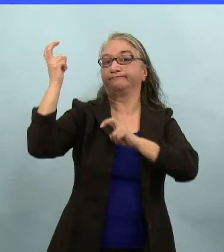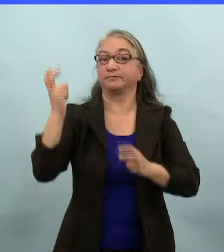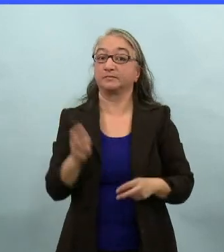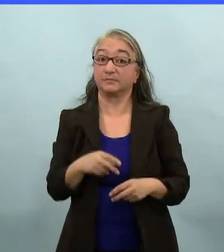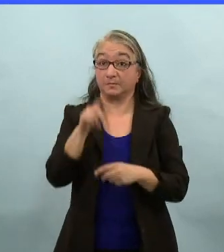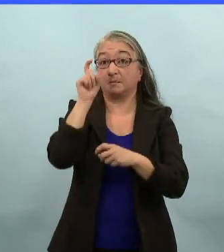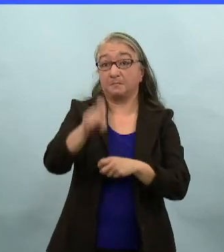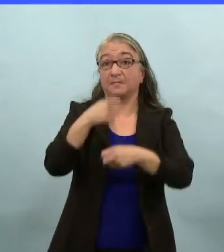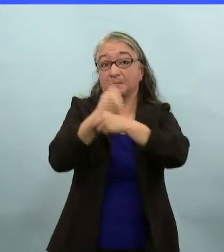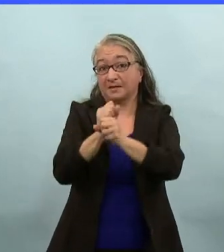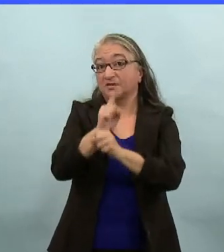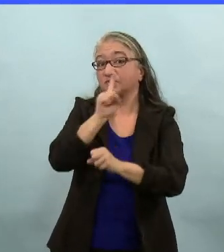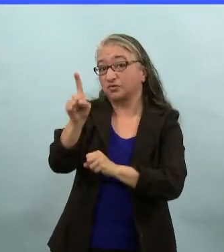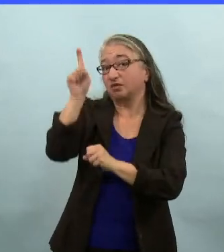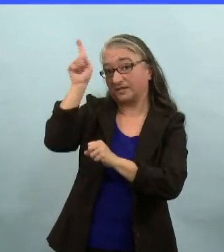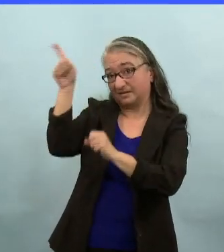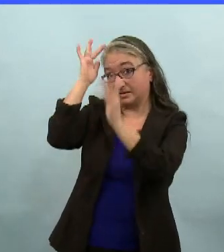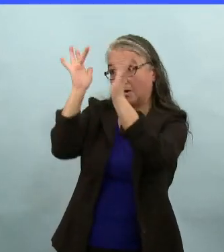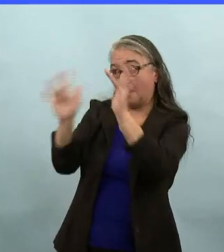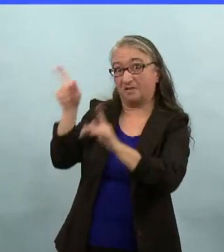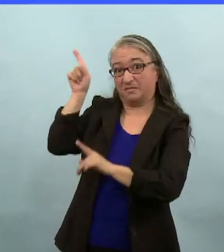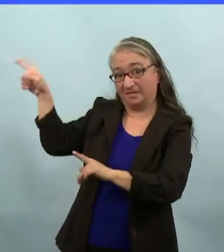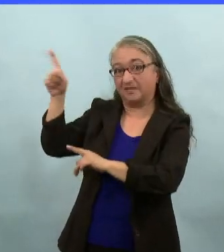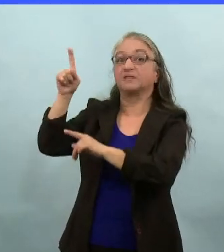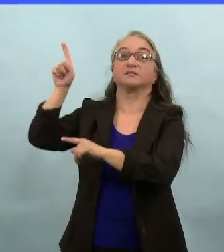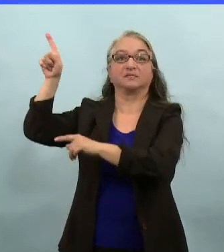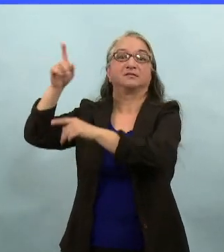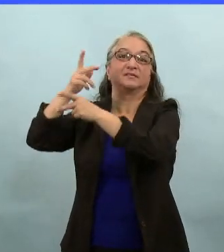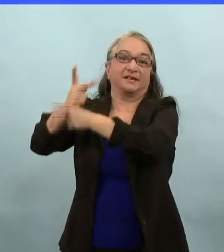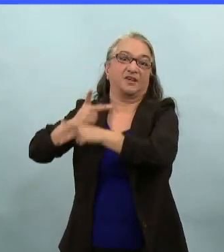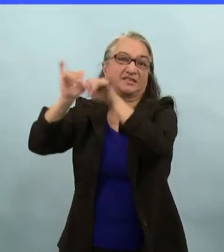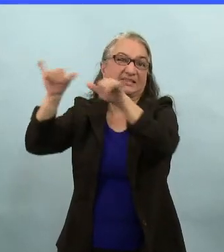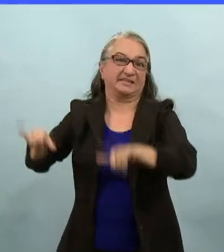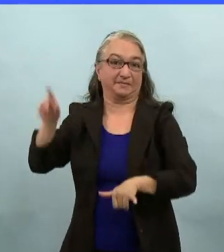monoclonal antibody treatment is now available and new antiviral treatments